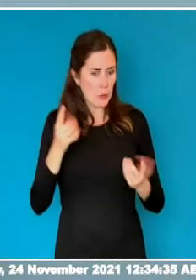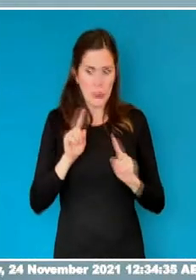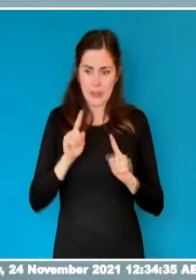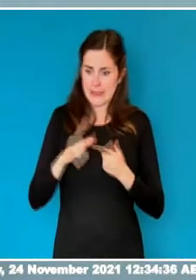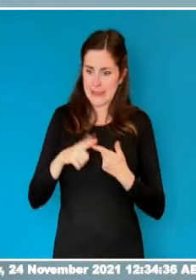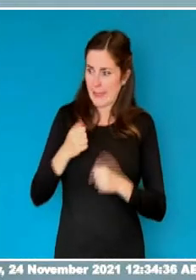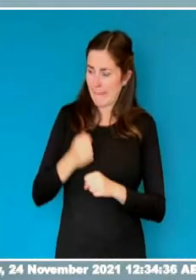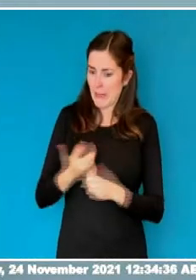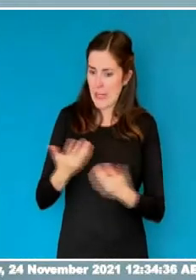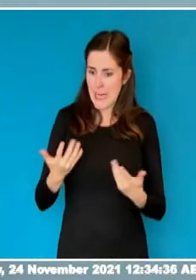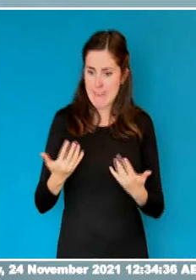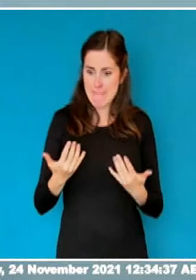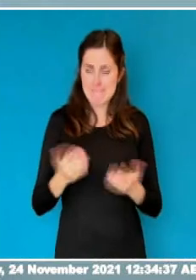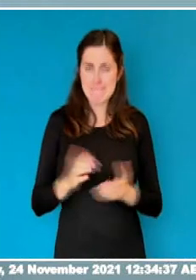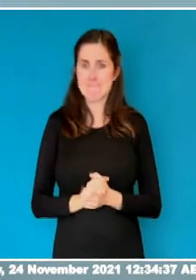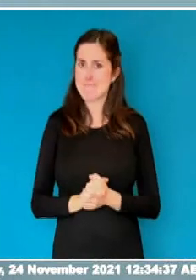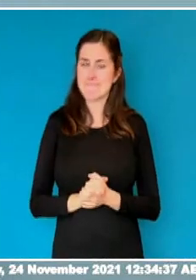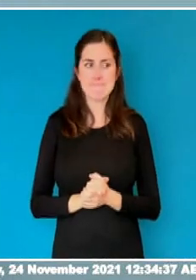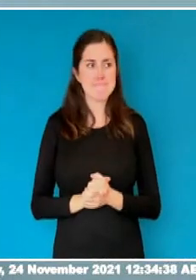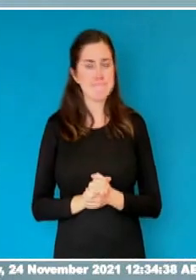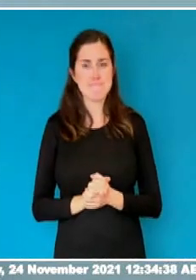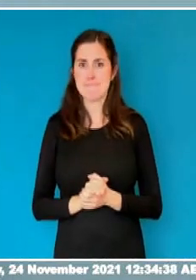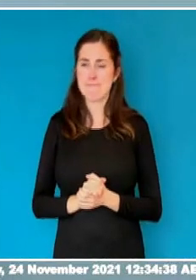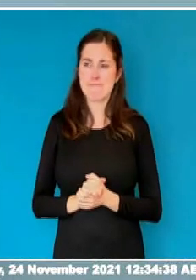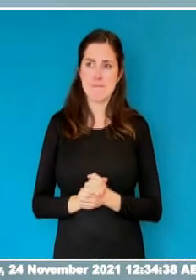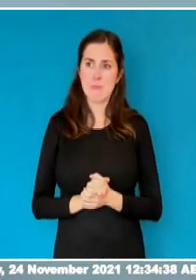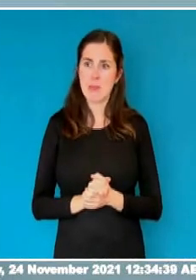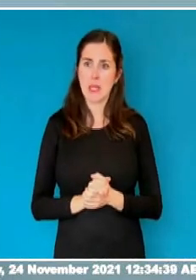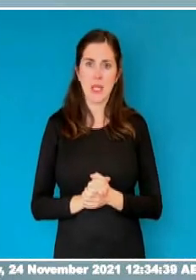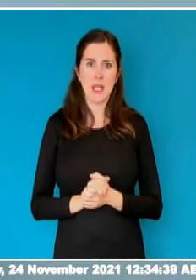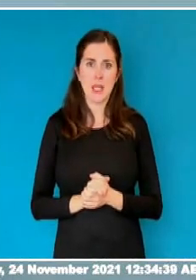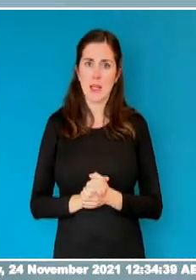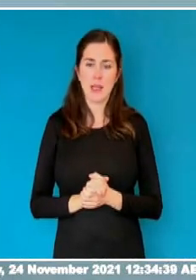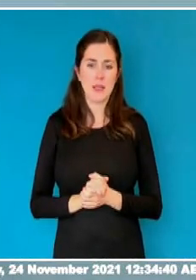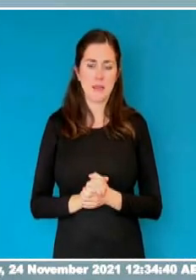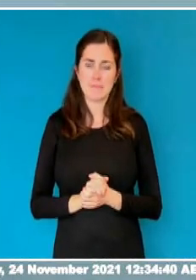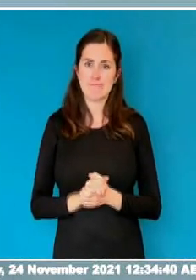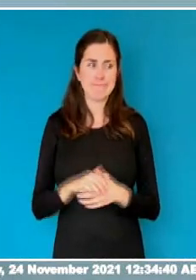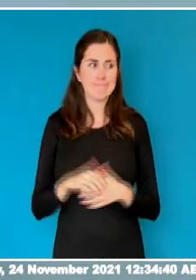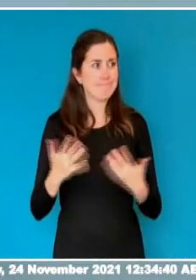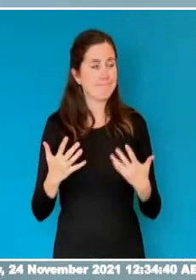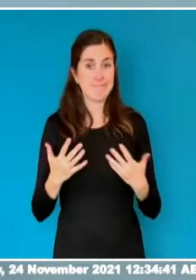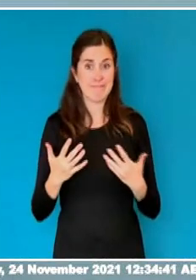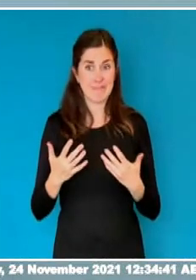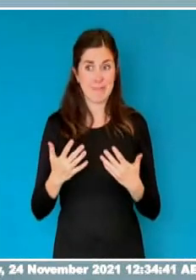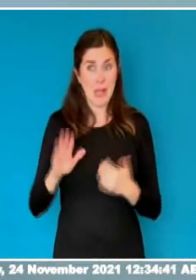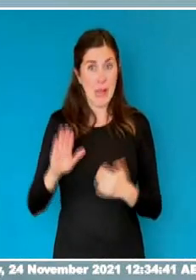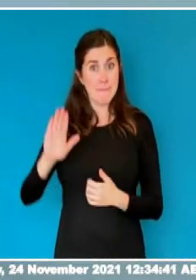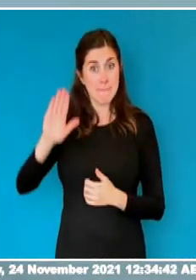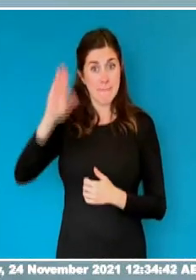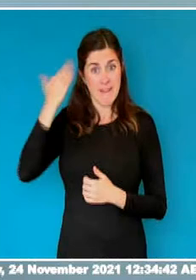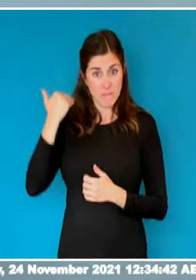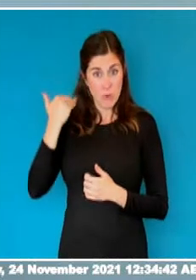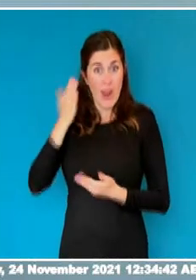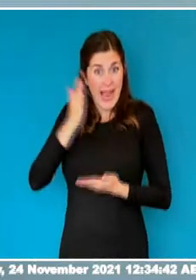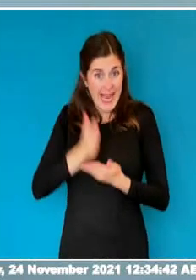local level. And in fact we haven't had to use that central funding very